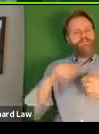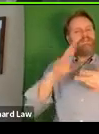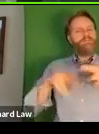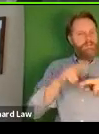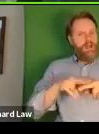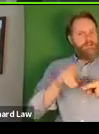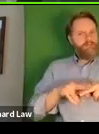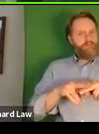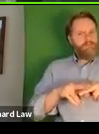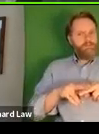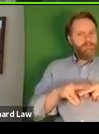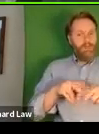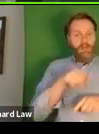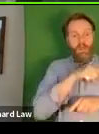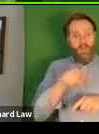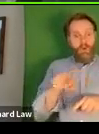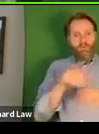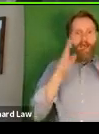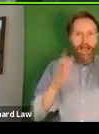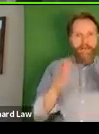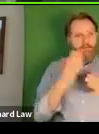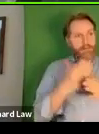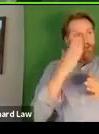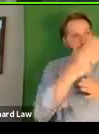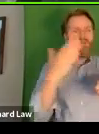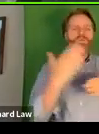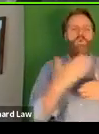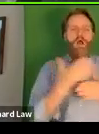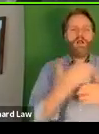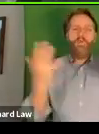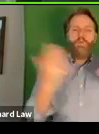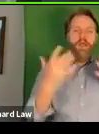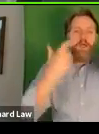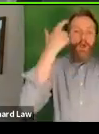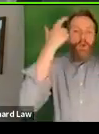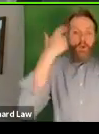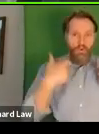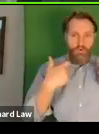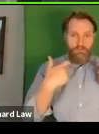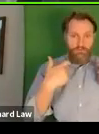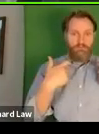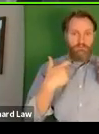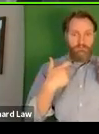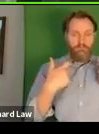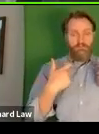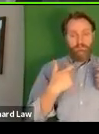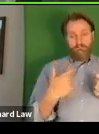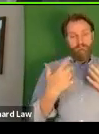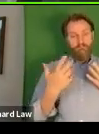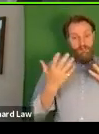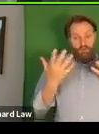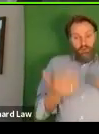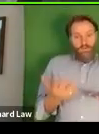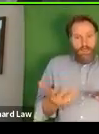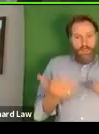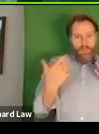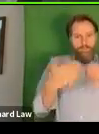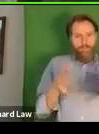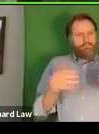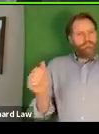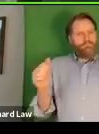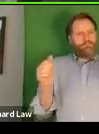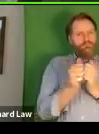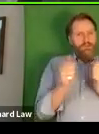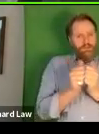court and only today I can report that we've agreed a departmental level court